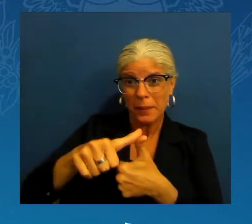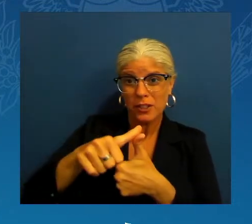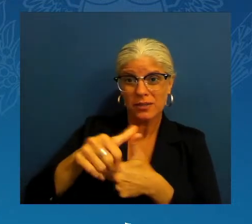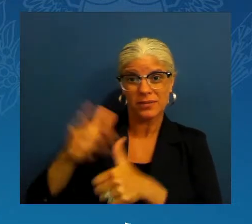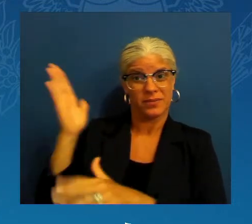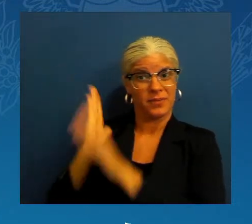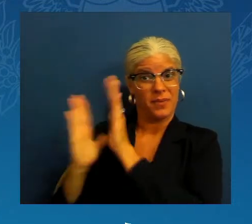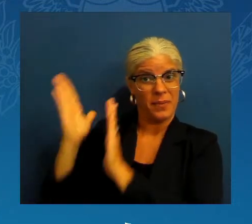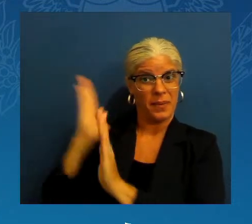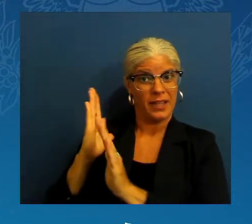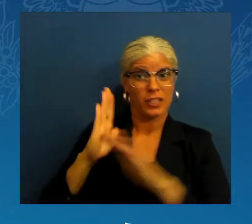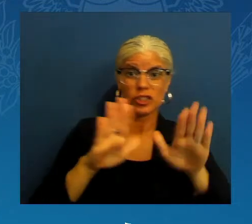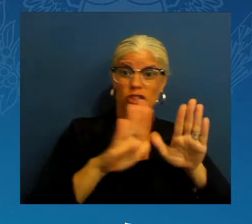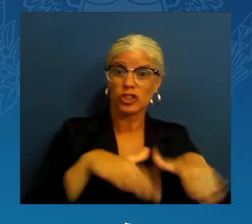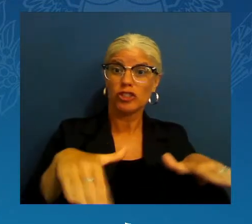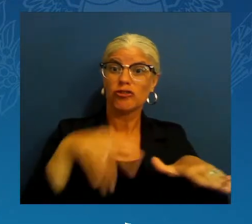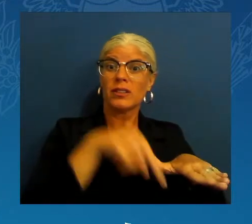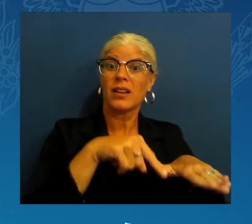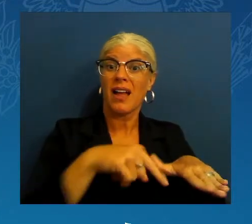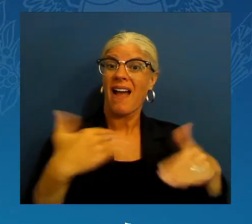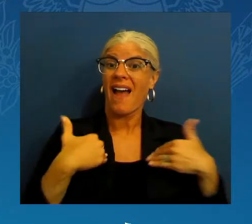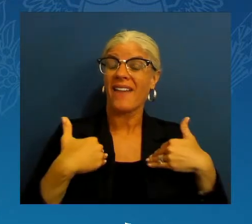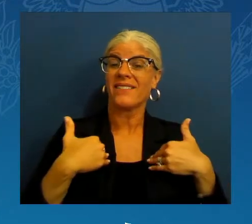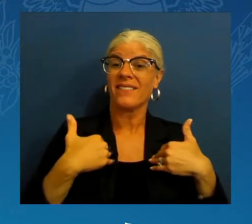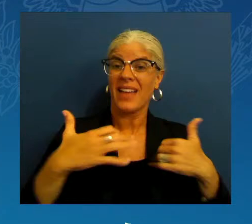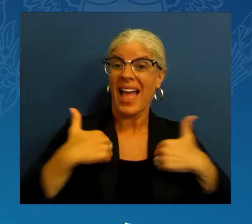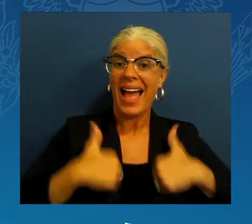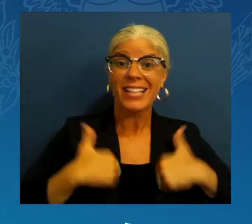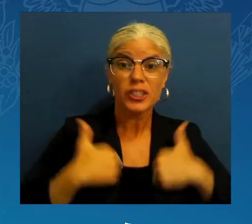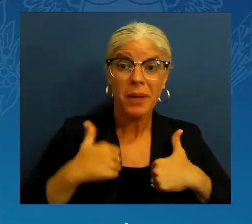breast cancer survivors, grandparents with diabetes.